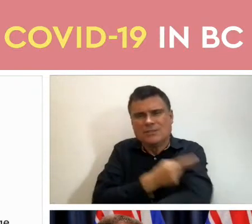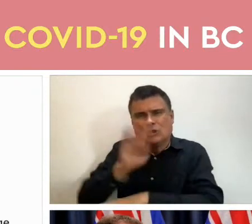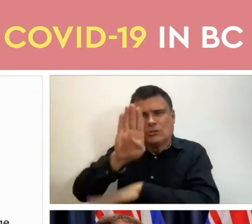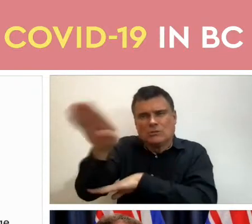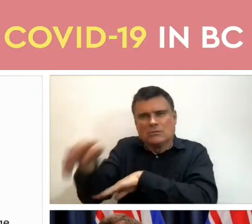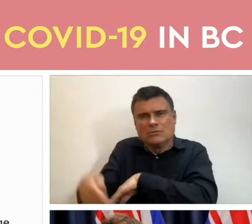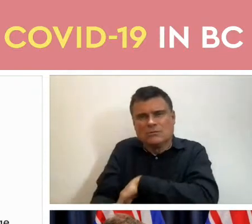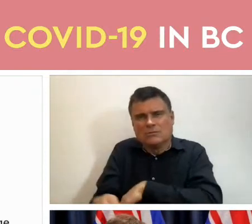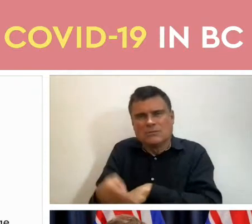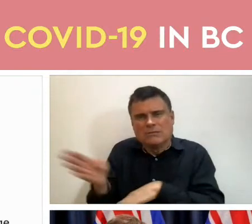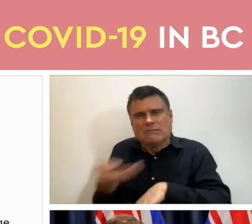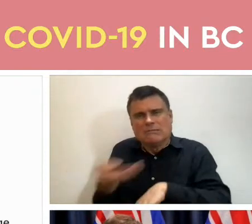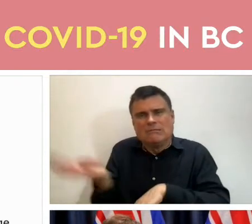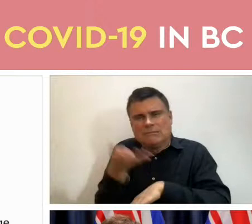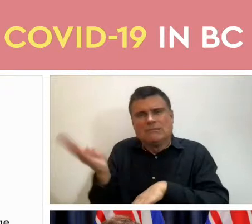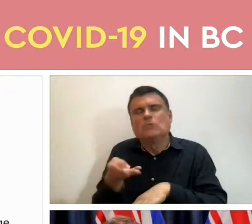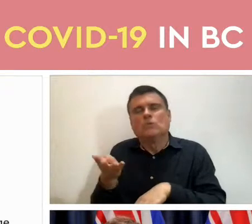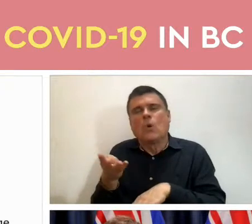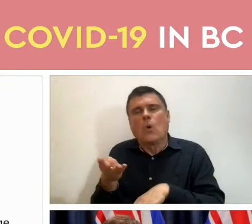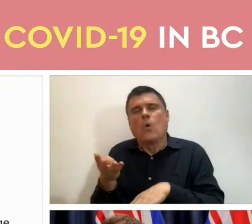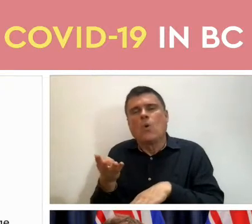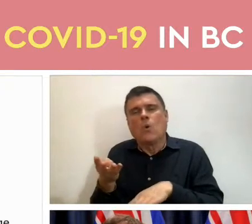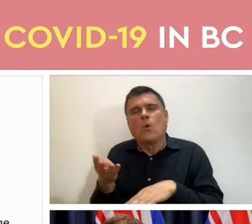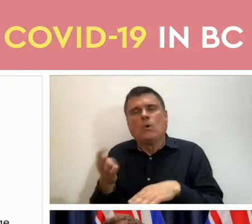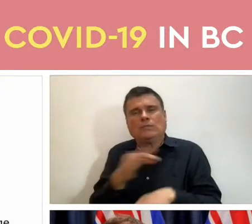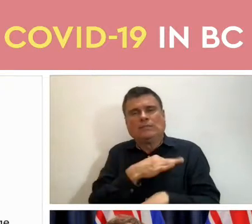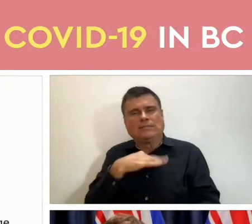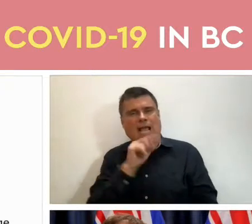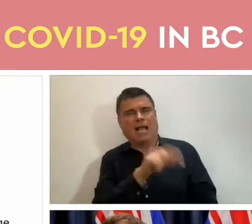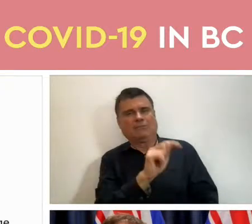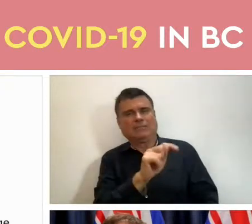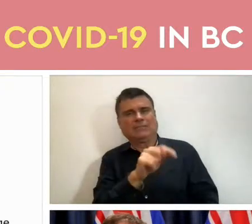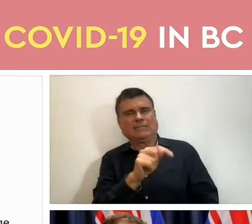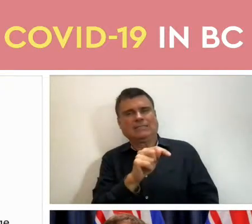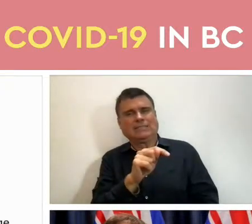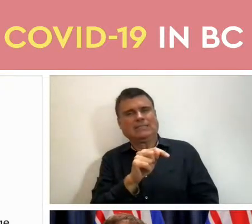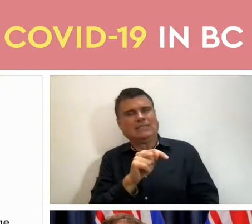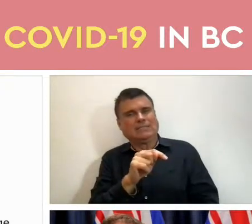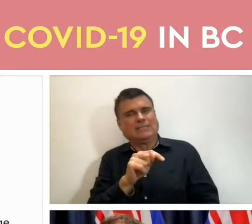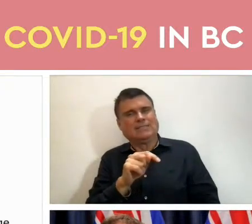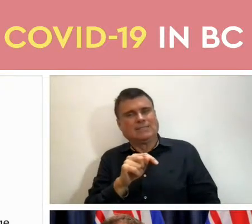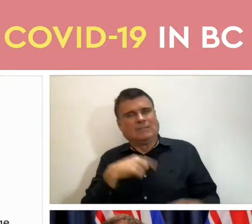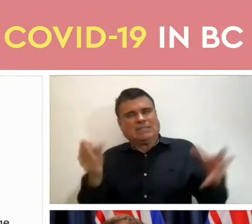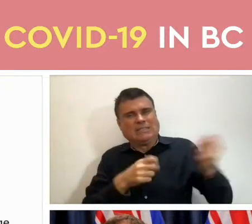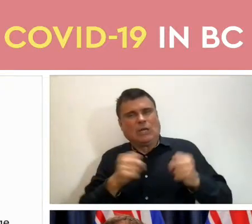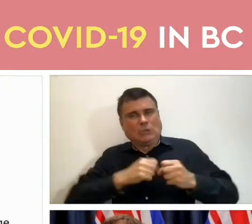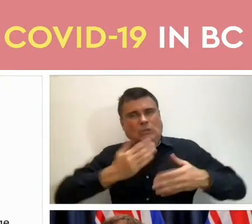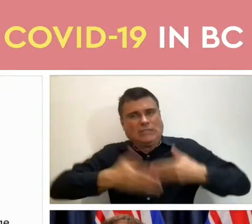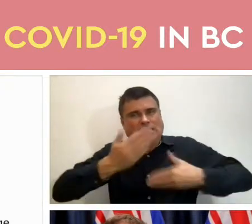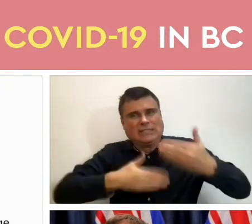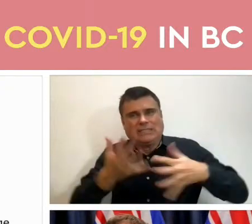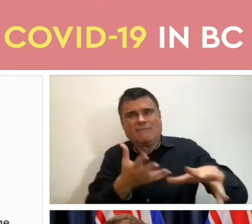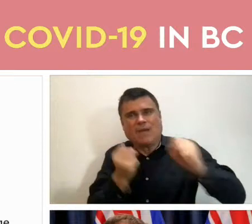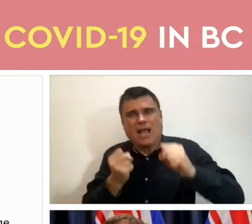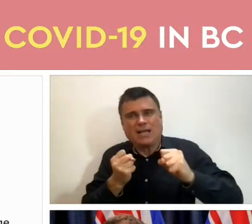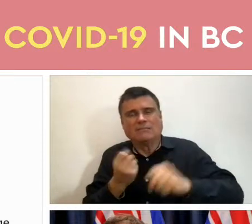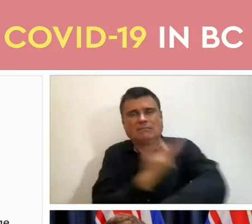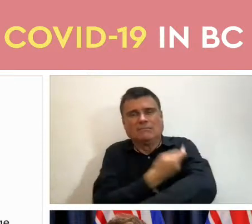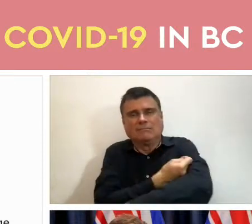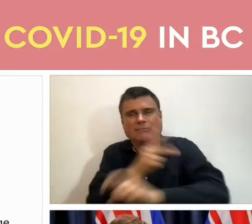now. That's the circumstances. You can see a very substantial increase in number of booster